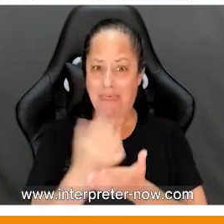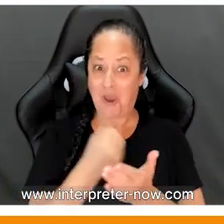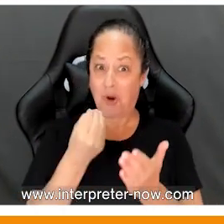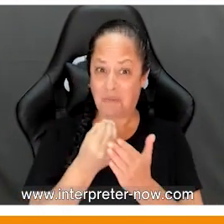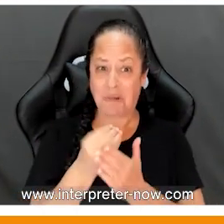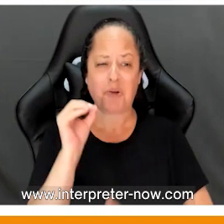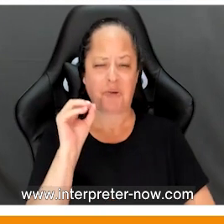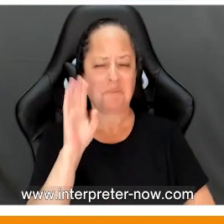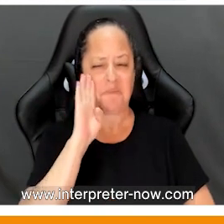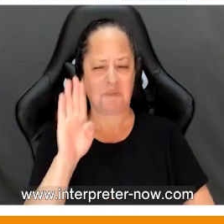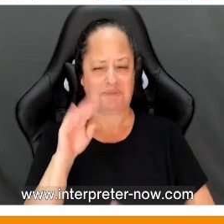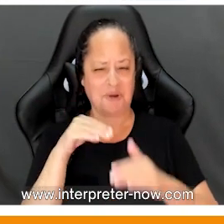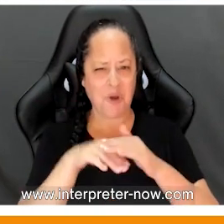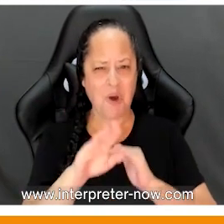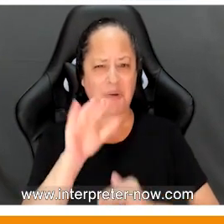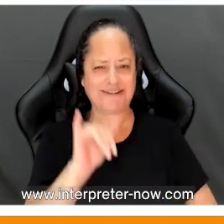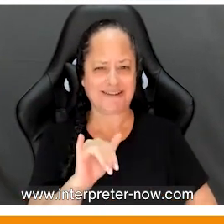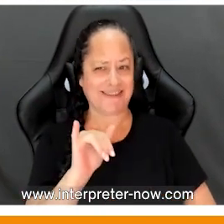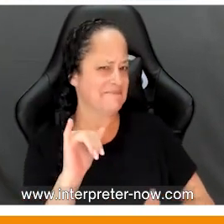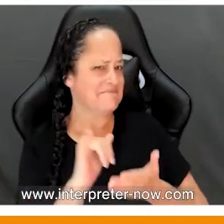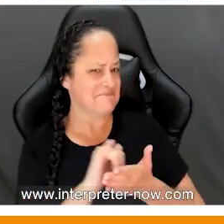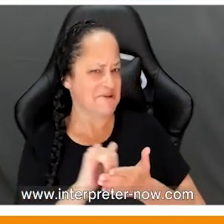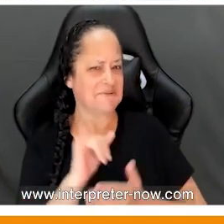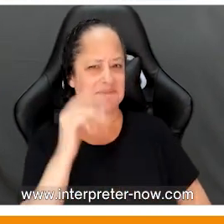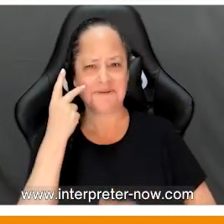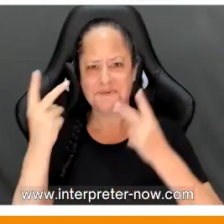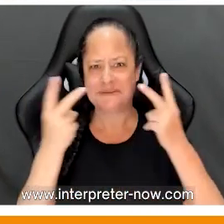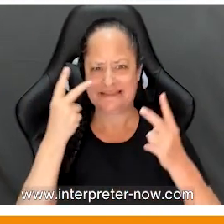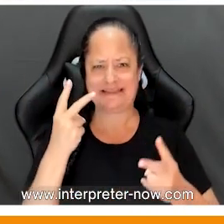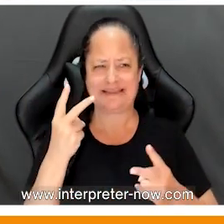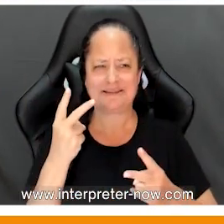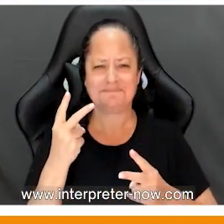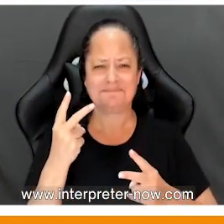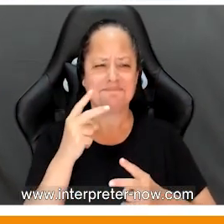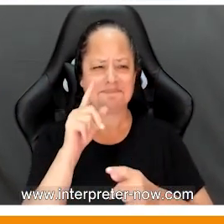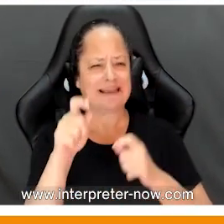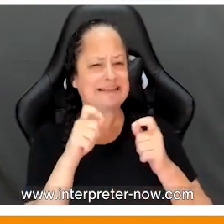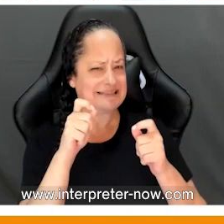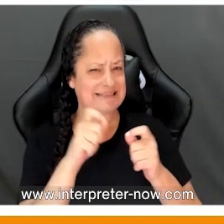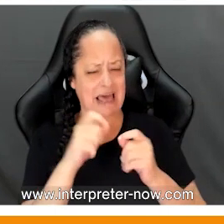They make money, right? Cool, let me go into that." In New York, yeah, you see this huge wealth gap. Exactly.